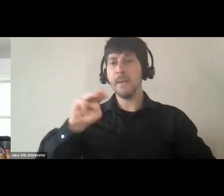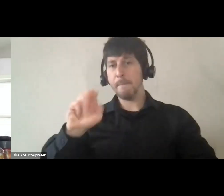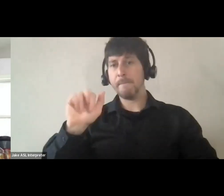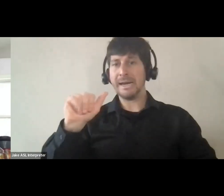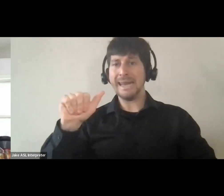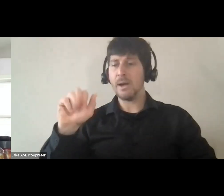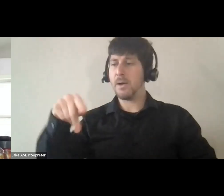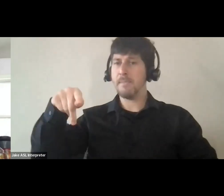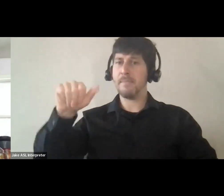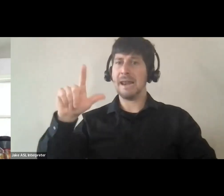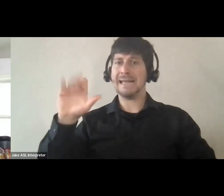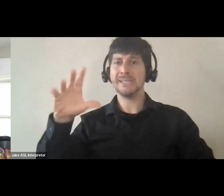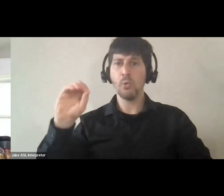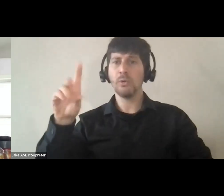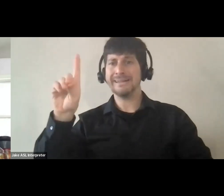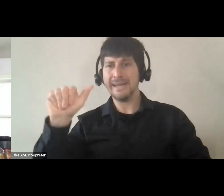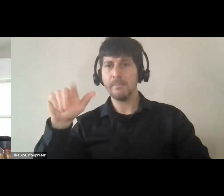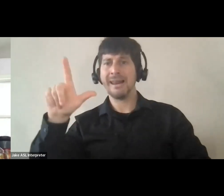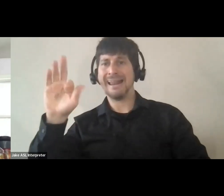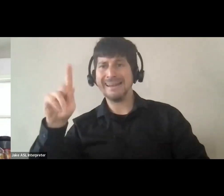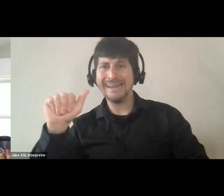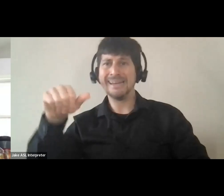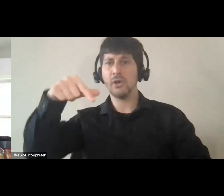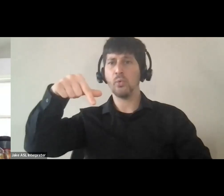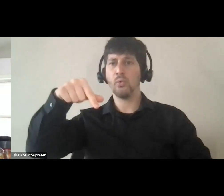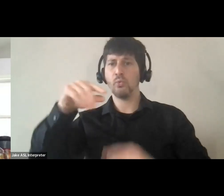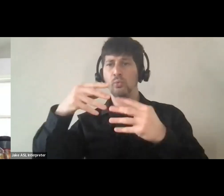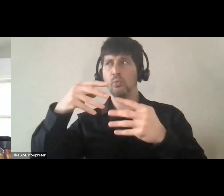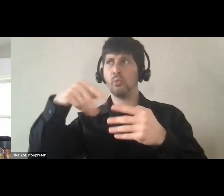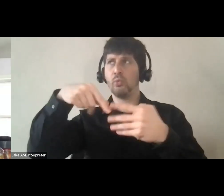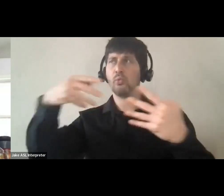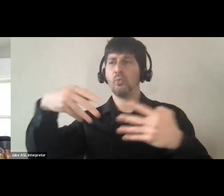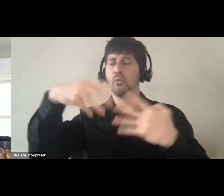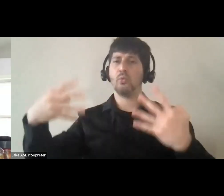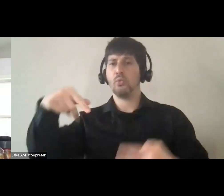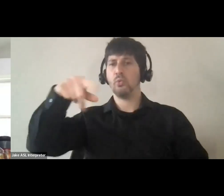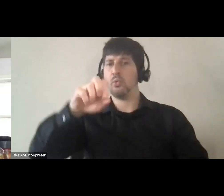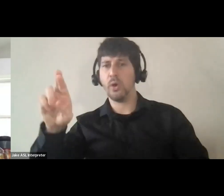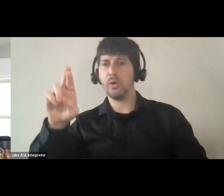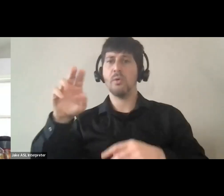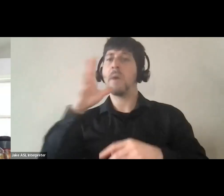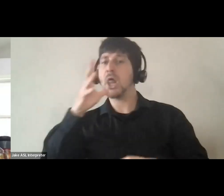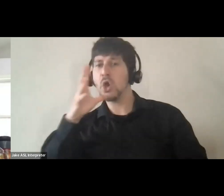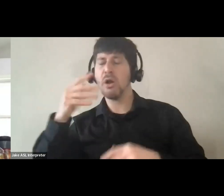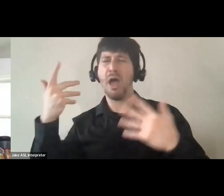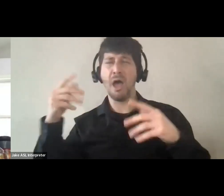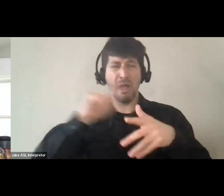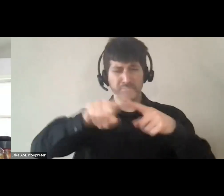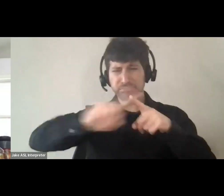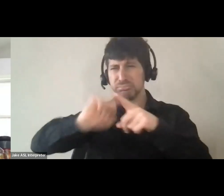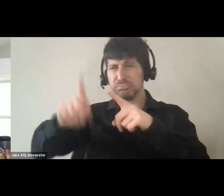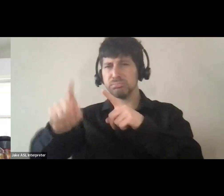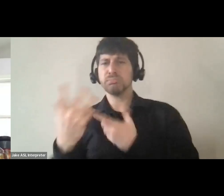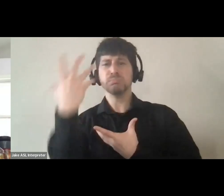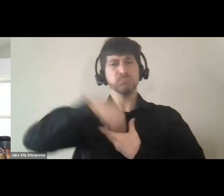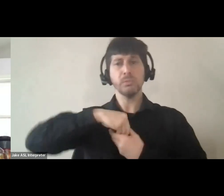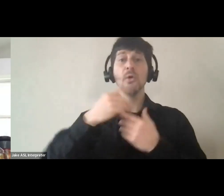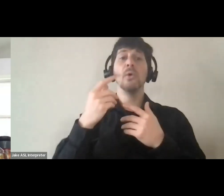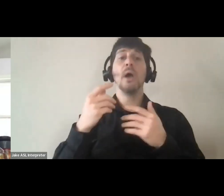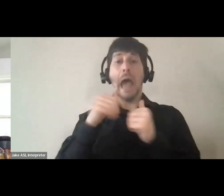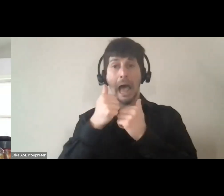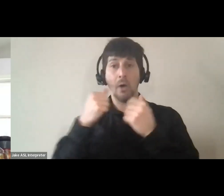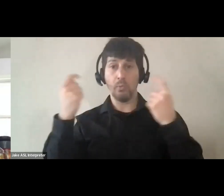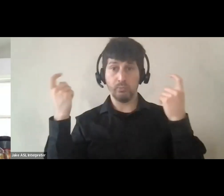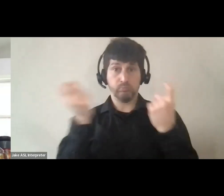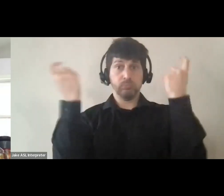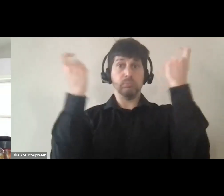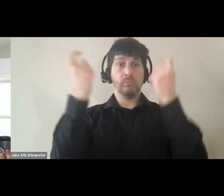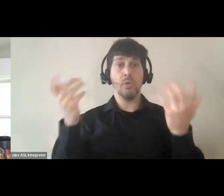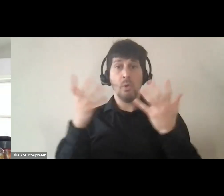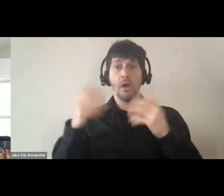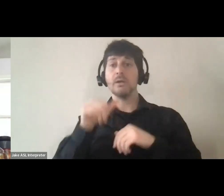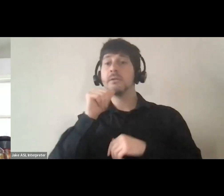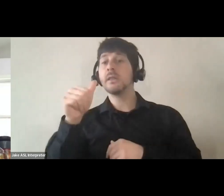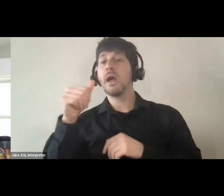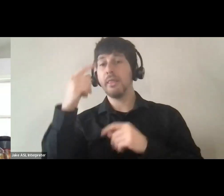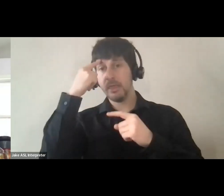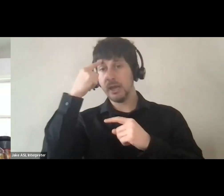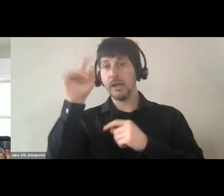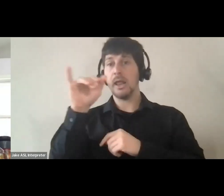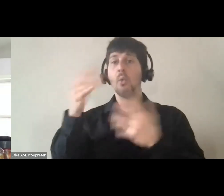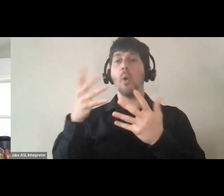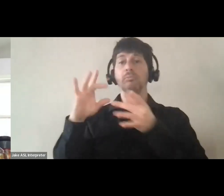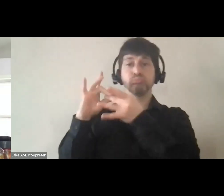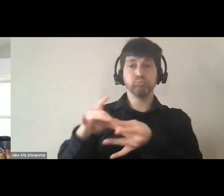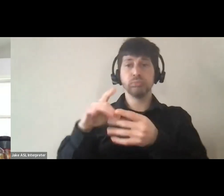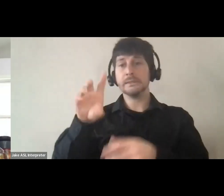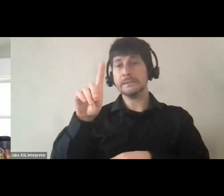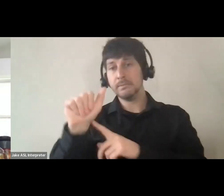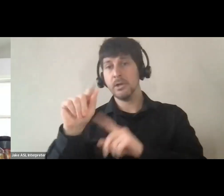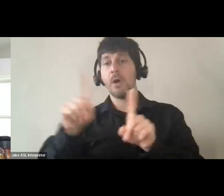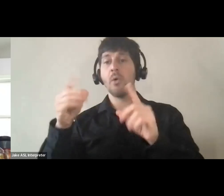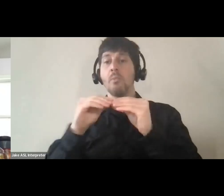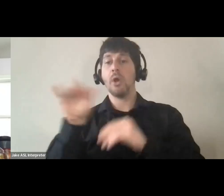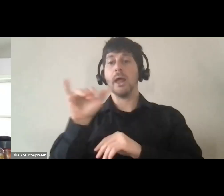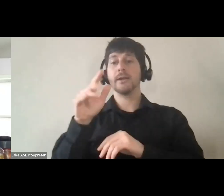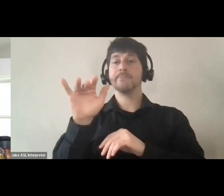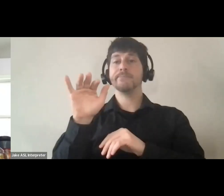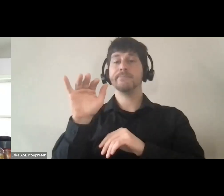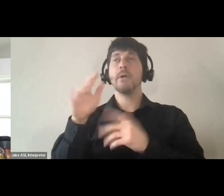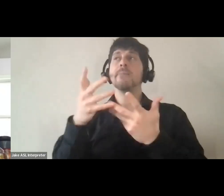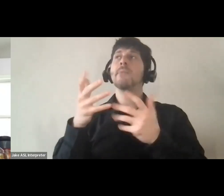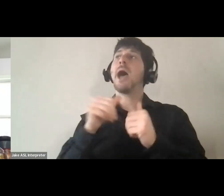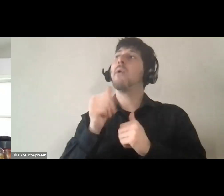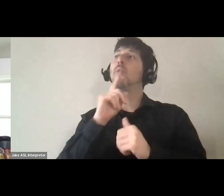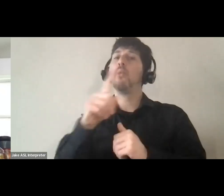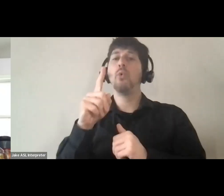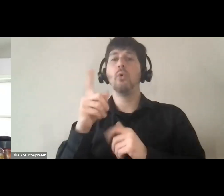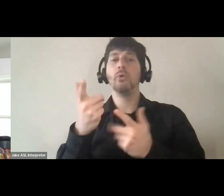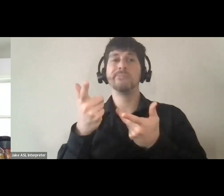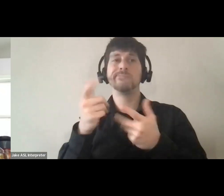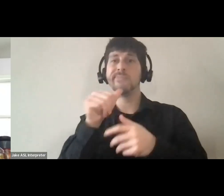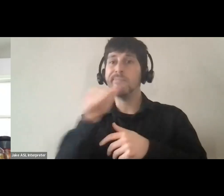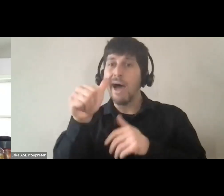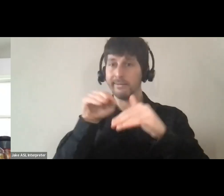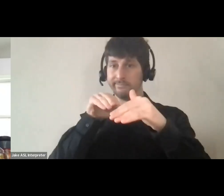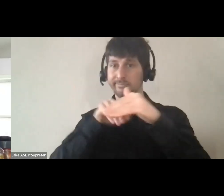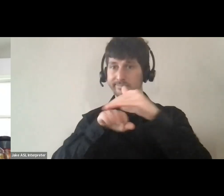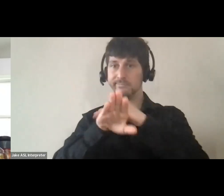We are not just disabled people.